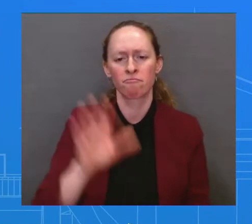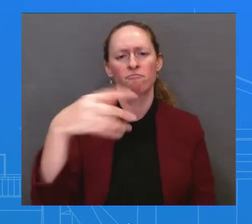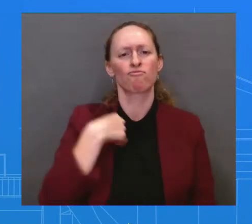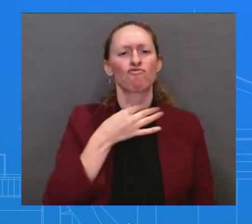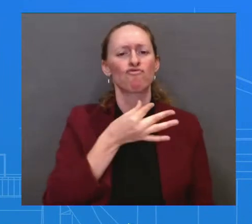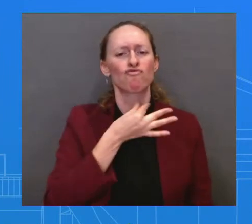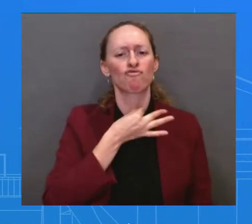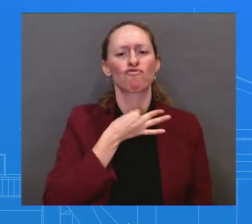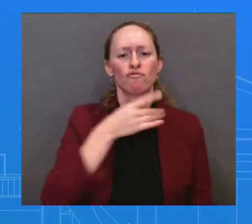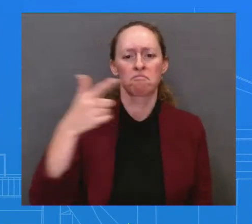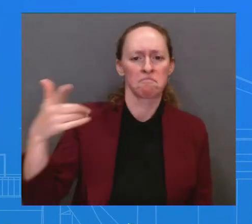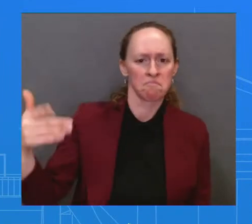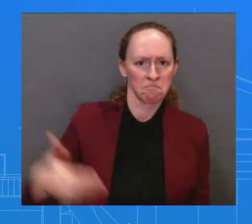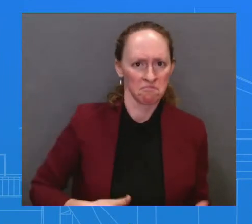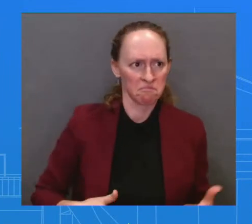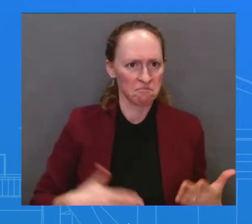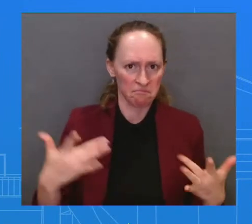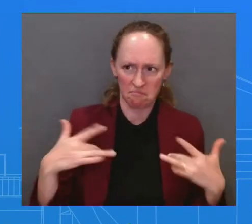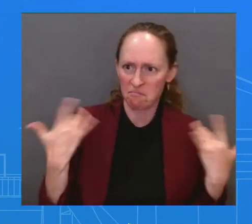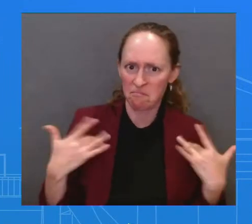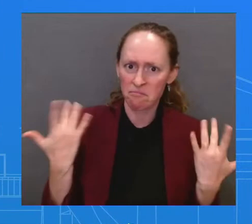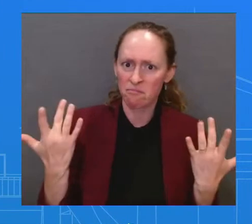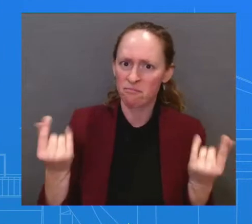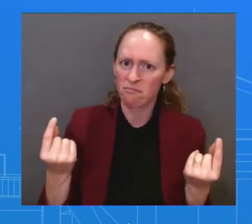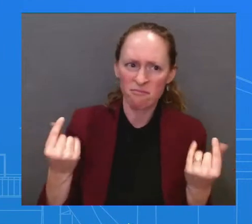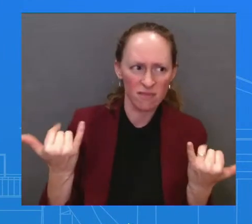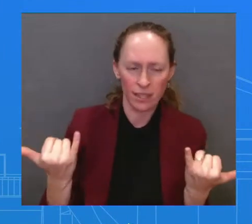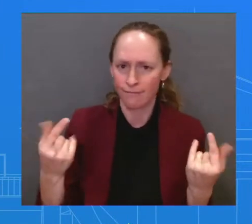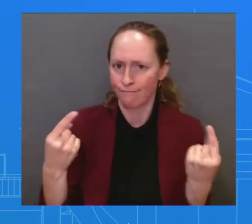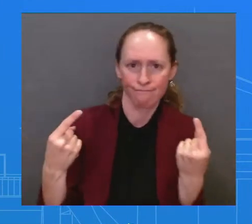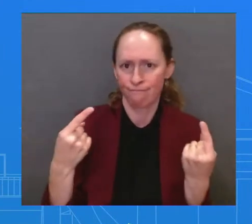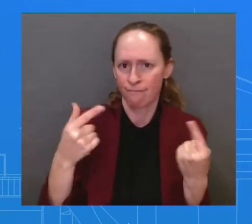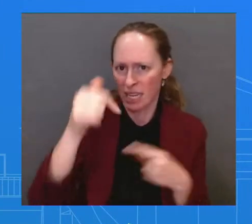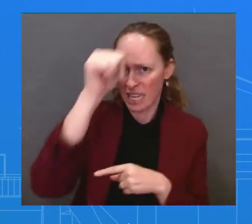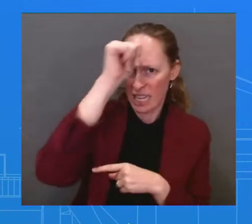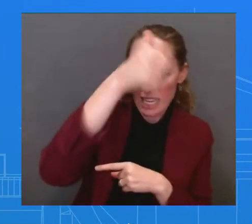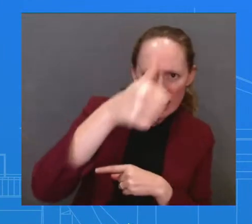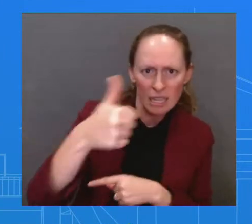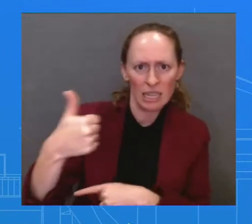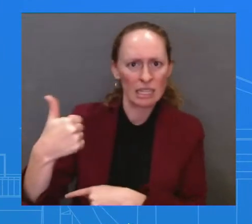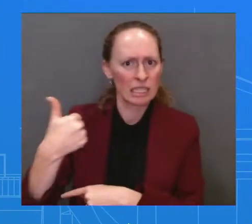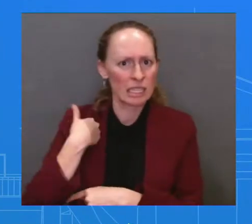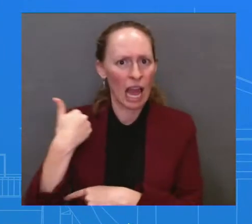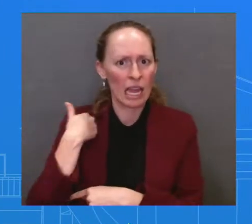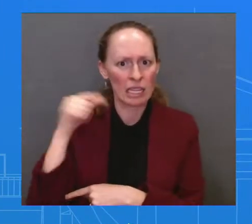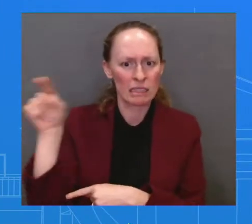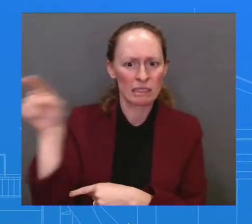India is fuming at a Canadian allegation that India was involved in the death of a Canadian citizen